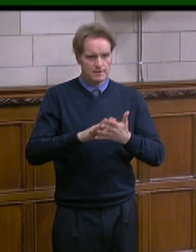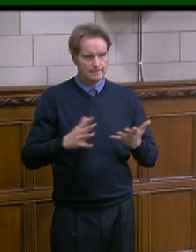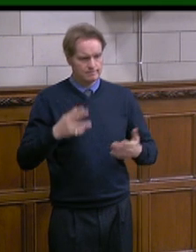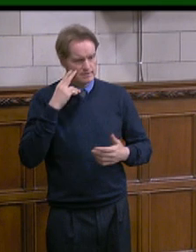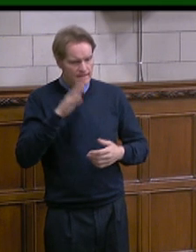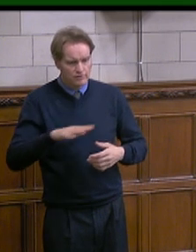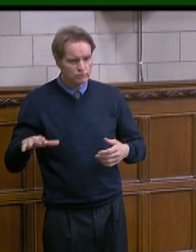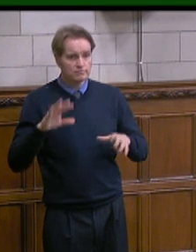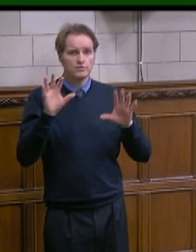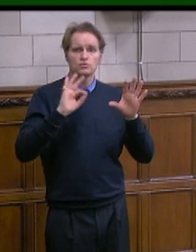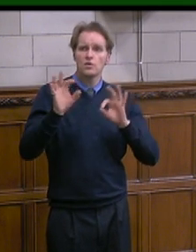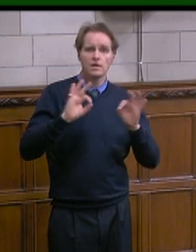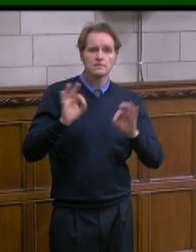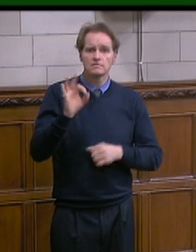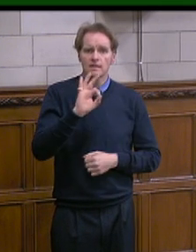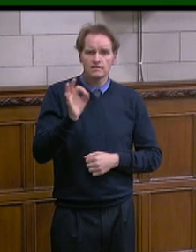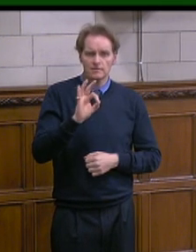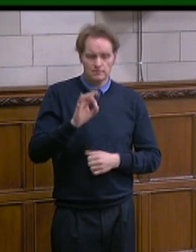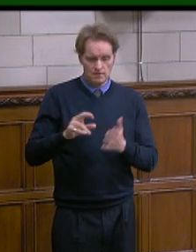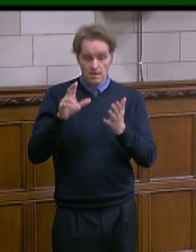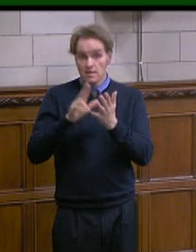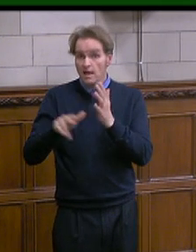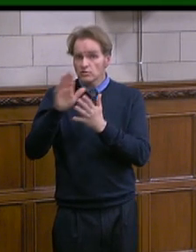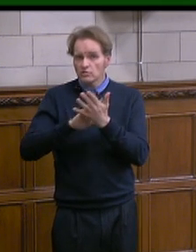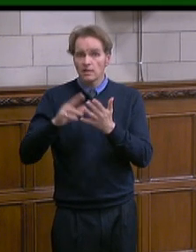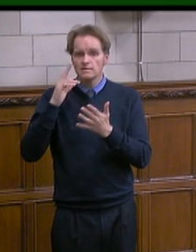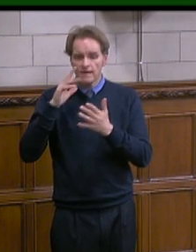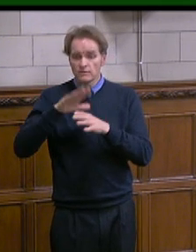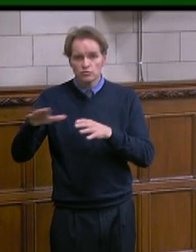A survey by the National Deaf Children’s Society’s youth advisory board found that